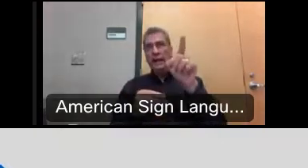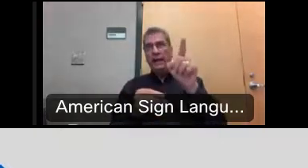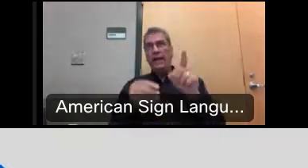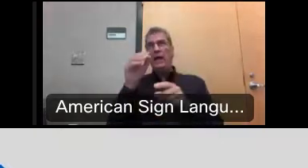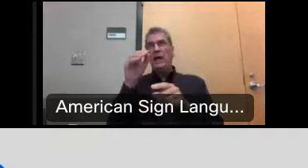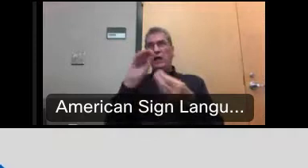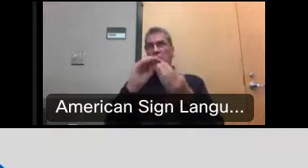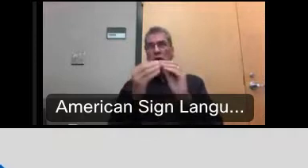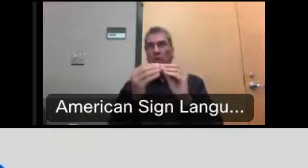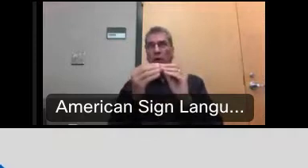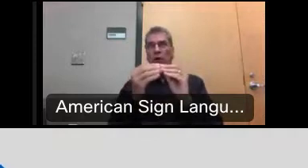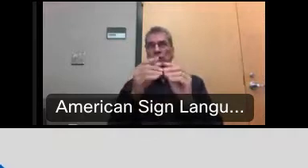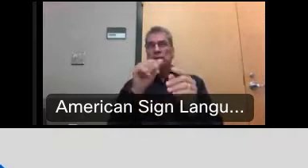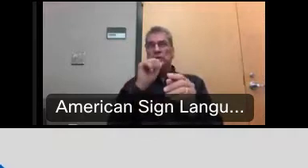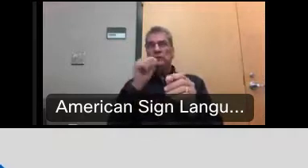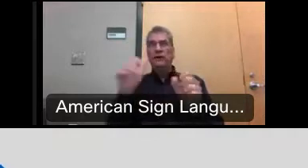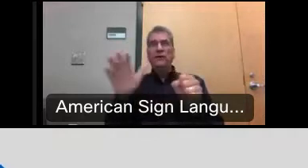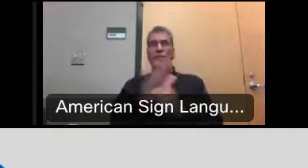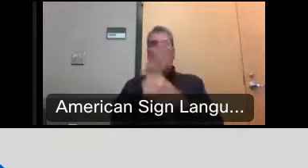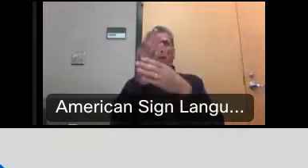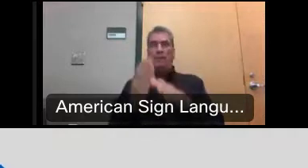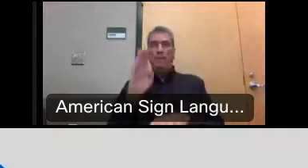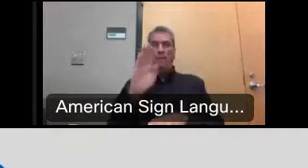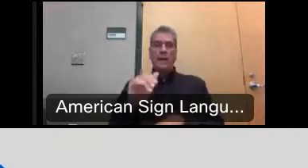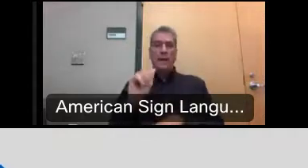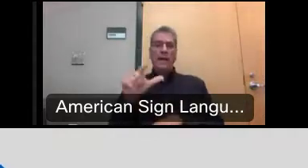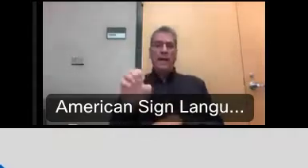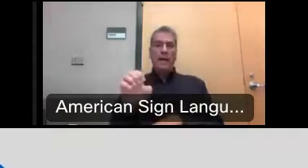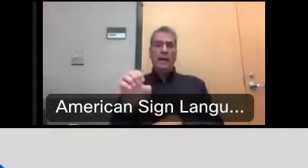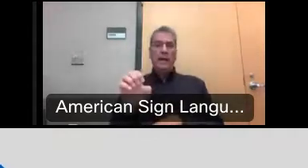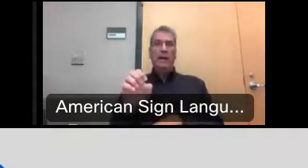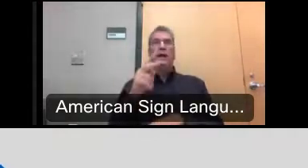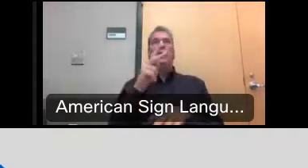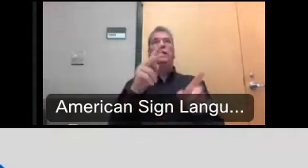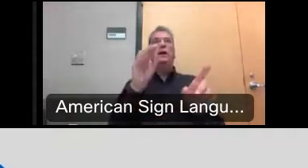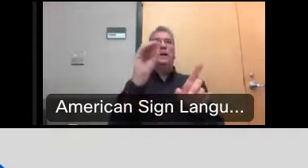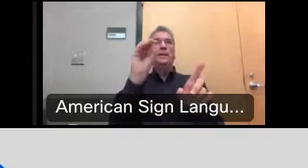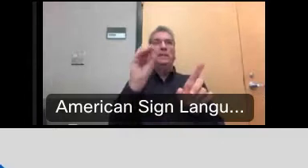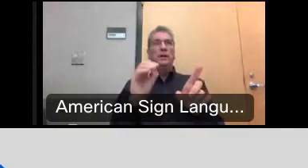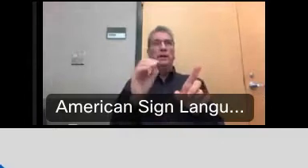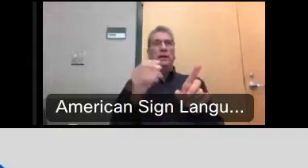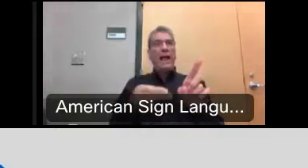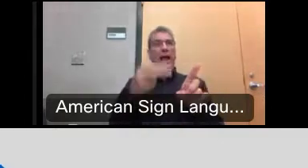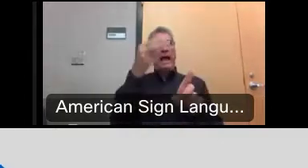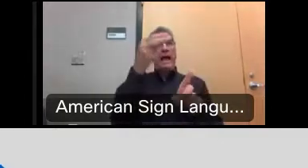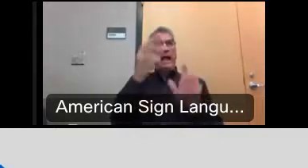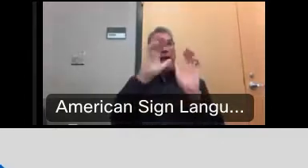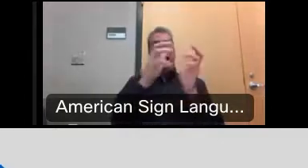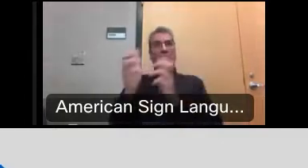age, but go figure the percentage of people in that highest risk category isn't nearly